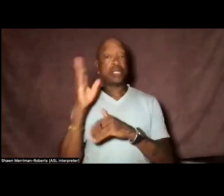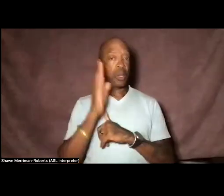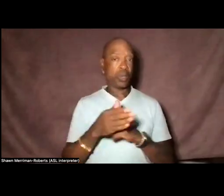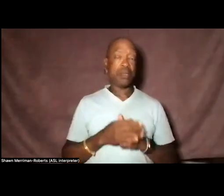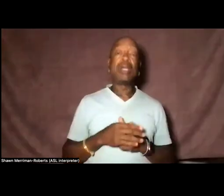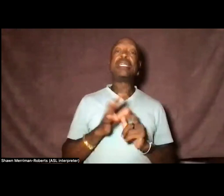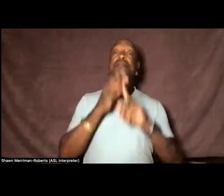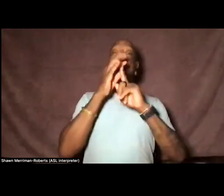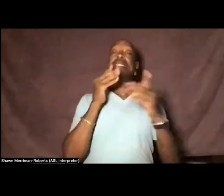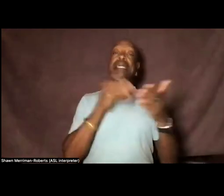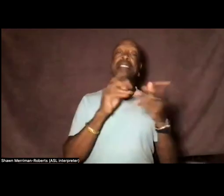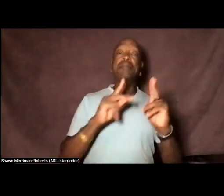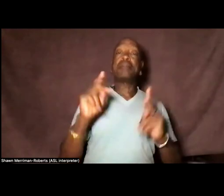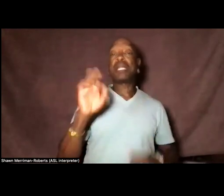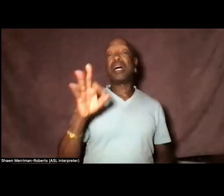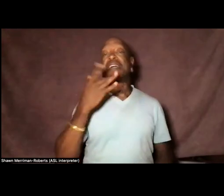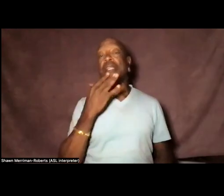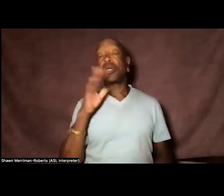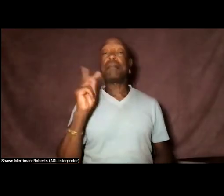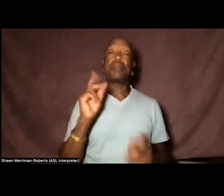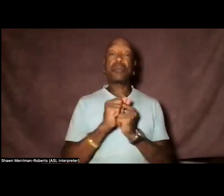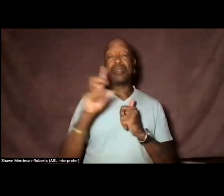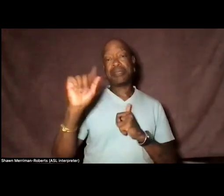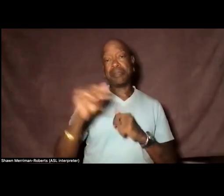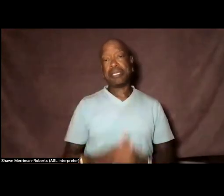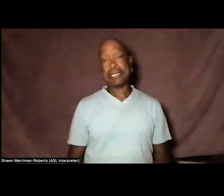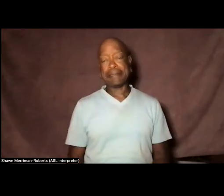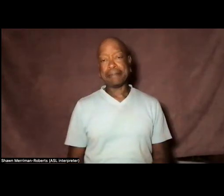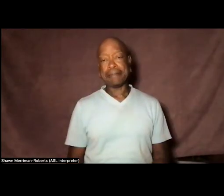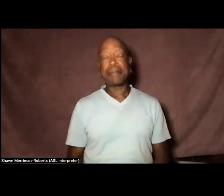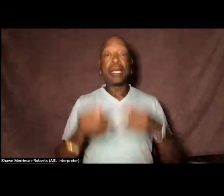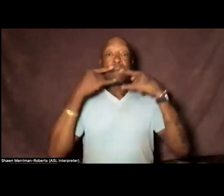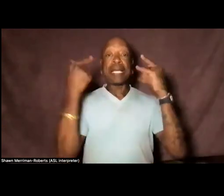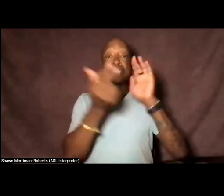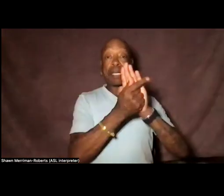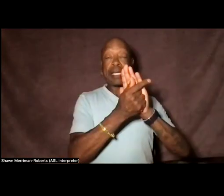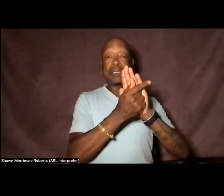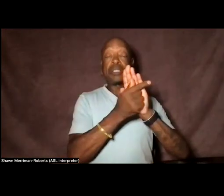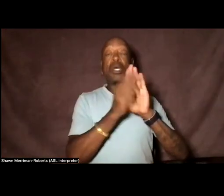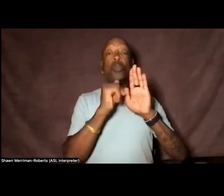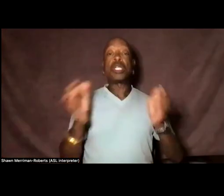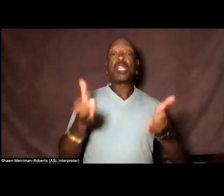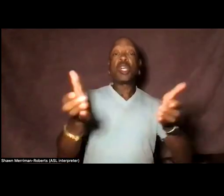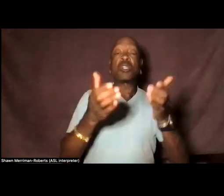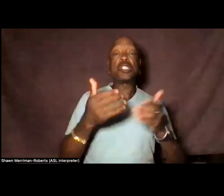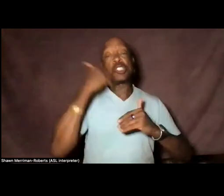people of color and people with disabilities Mask bans will encourage Mask shaming businesses may